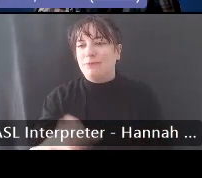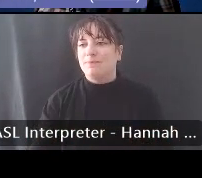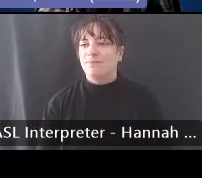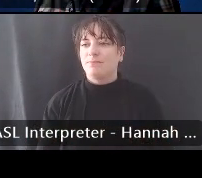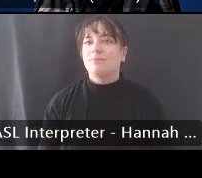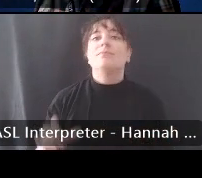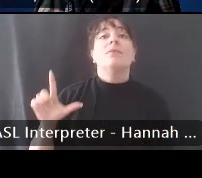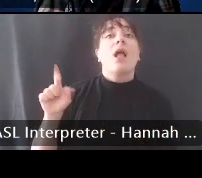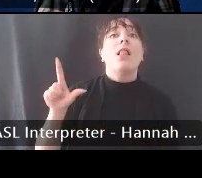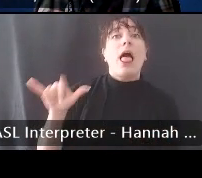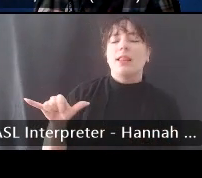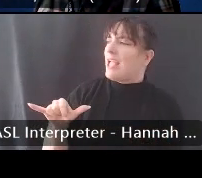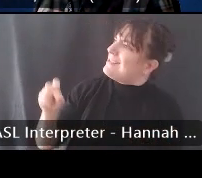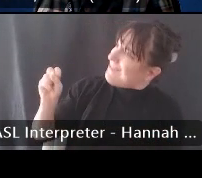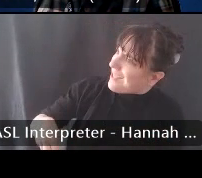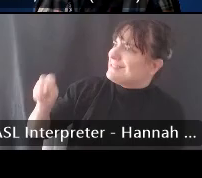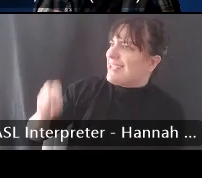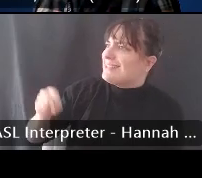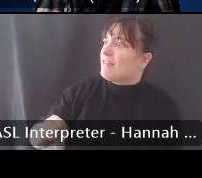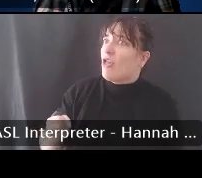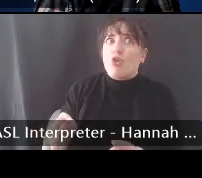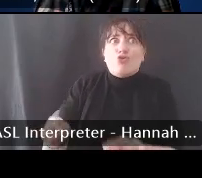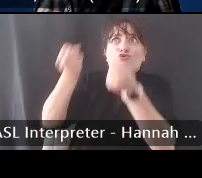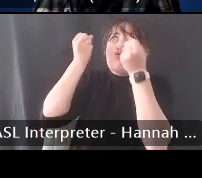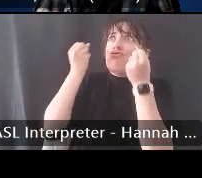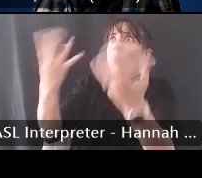There's so many lakes you don't even know about with more than